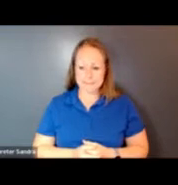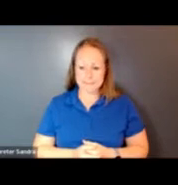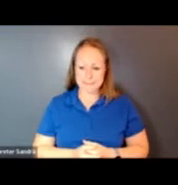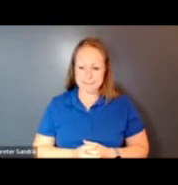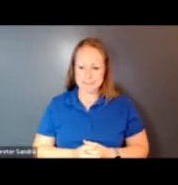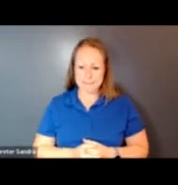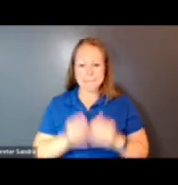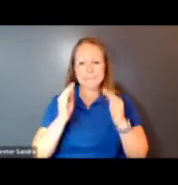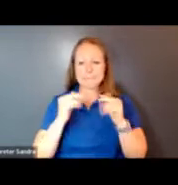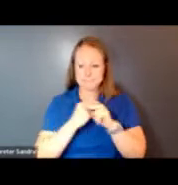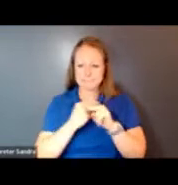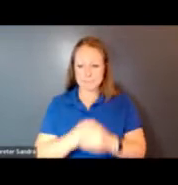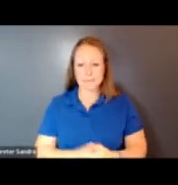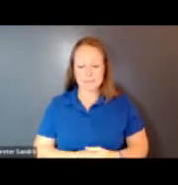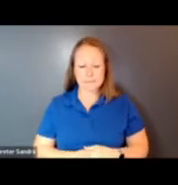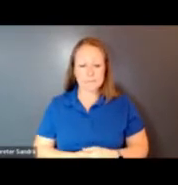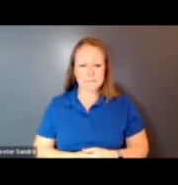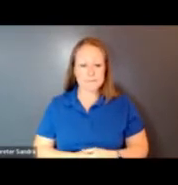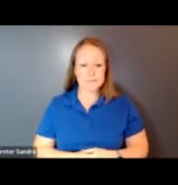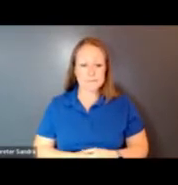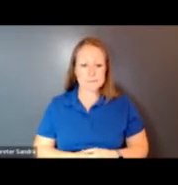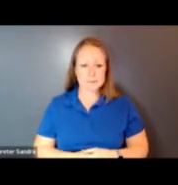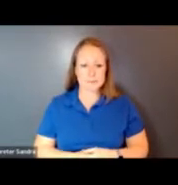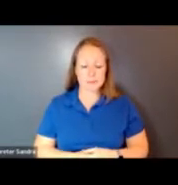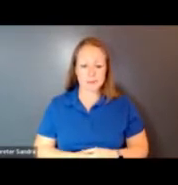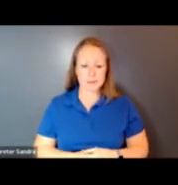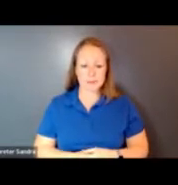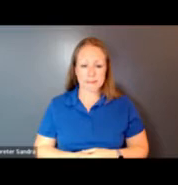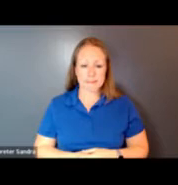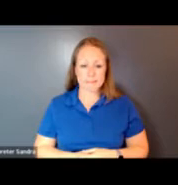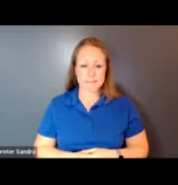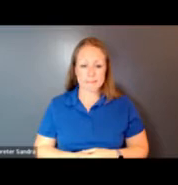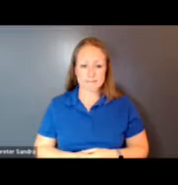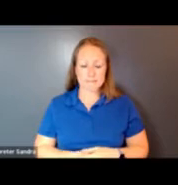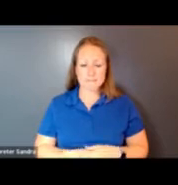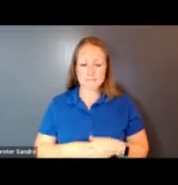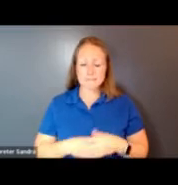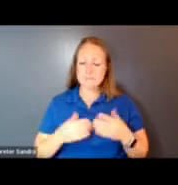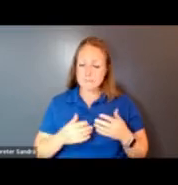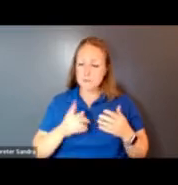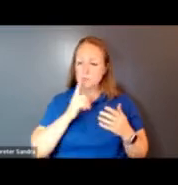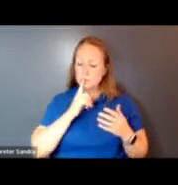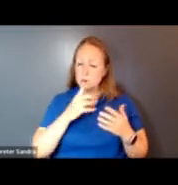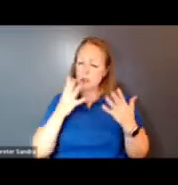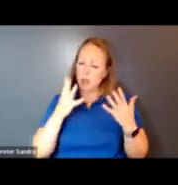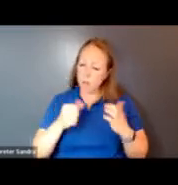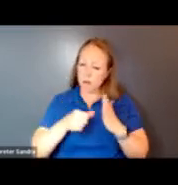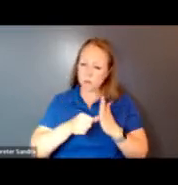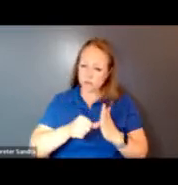next slide, please. And I want to underscore, as we've heard